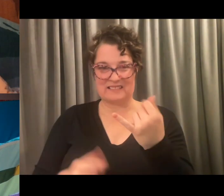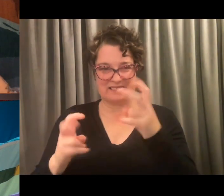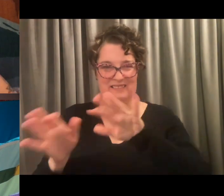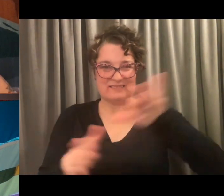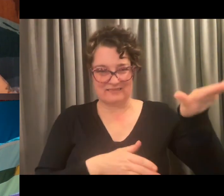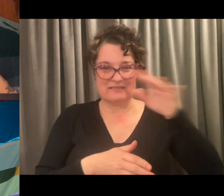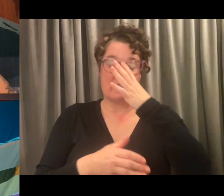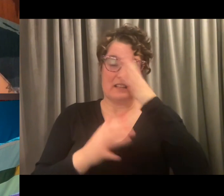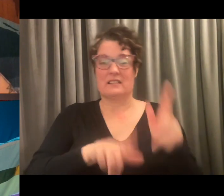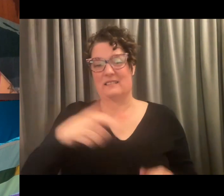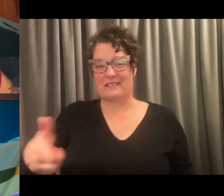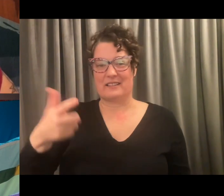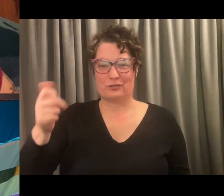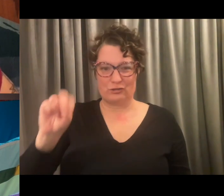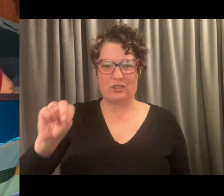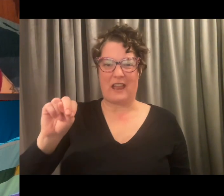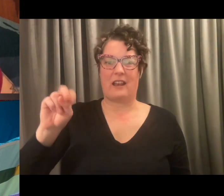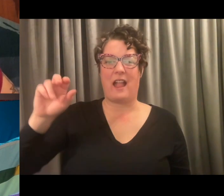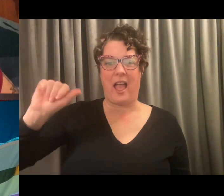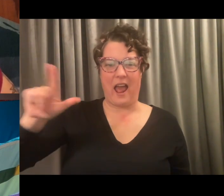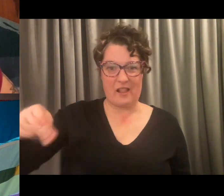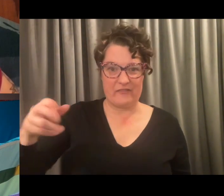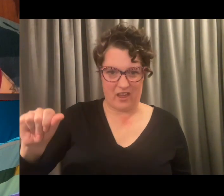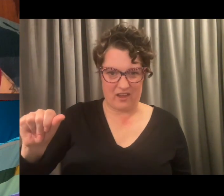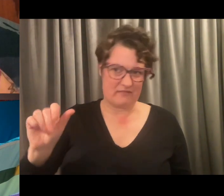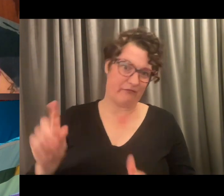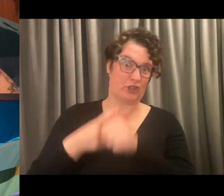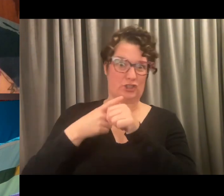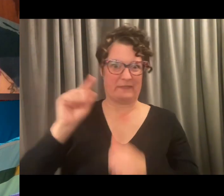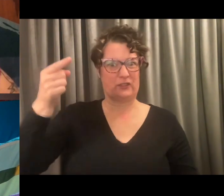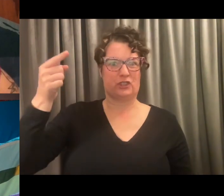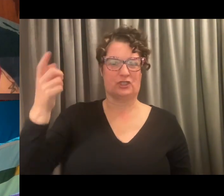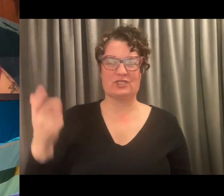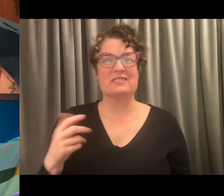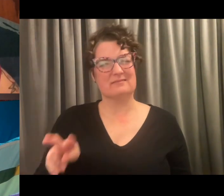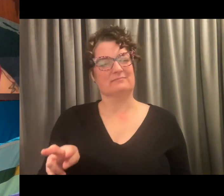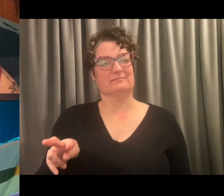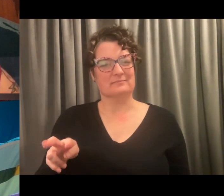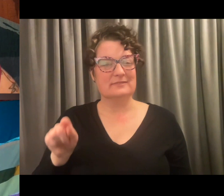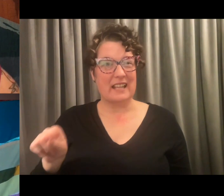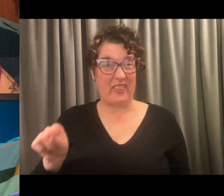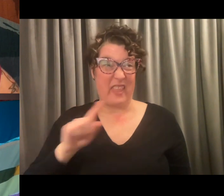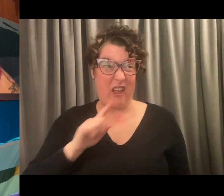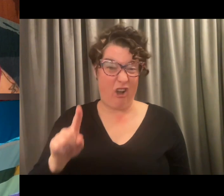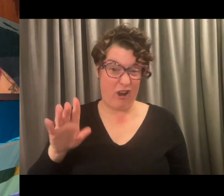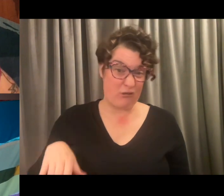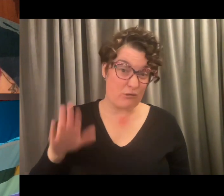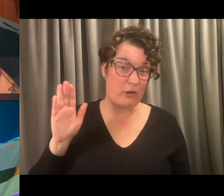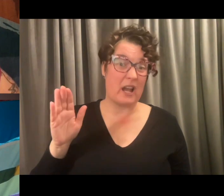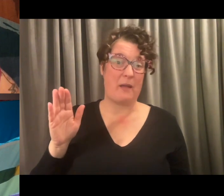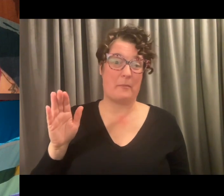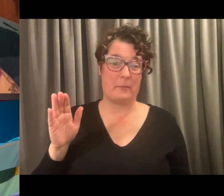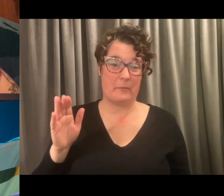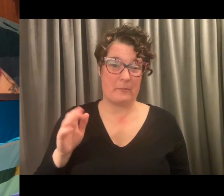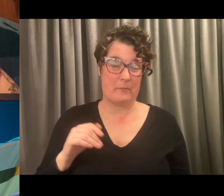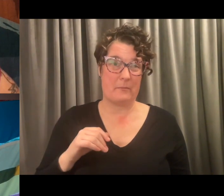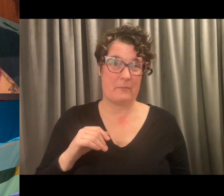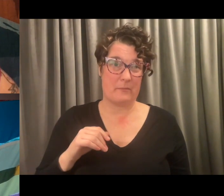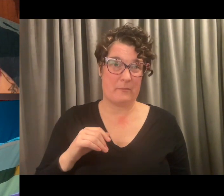and like they are growing up with a sense of climate catastrophe, like